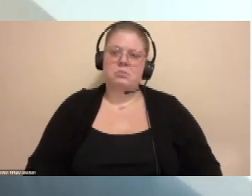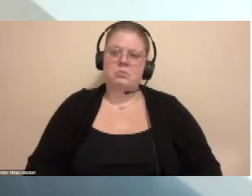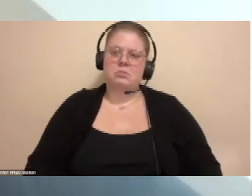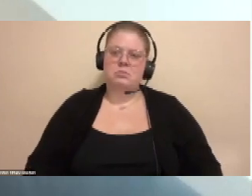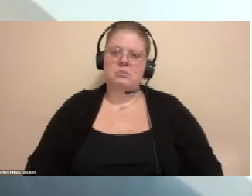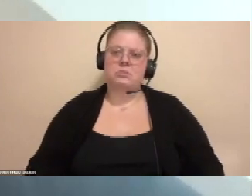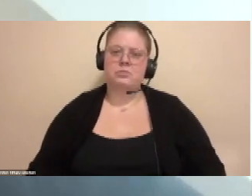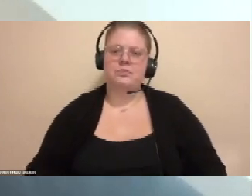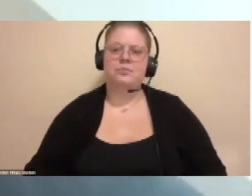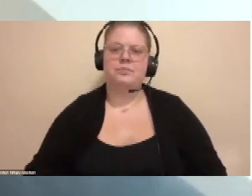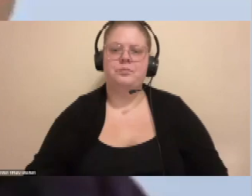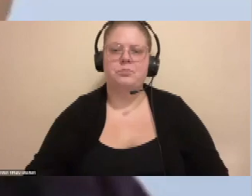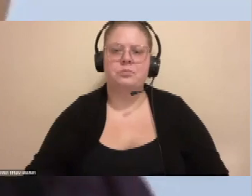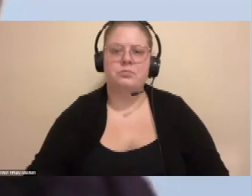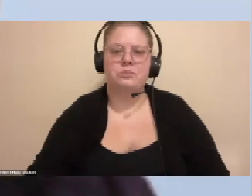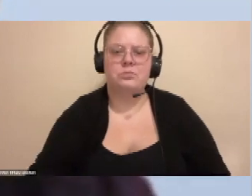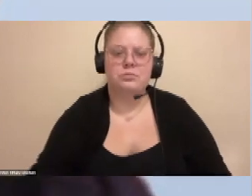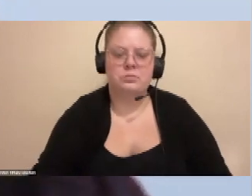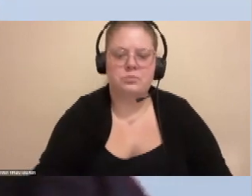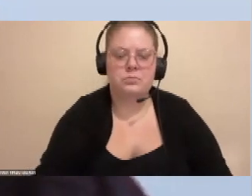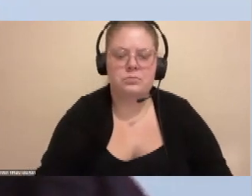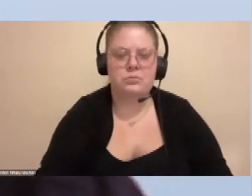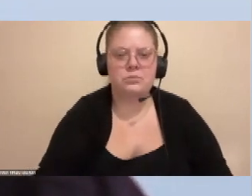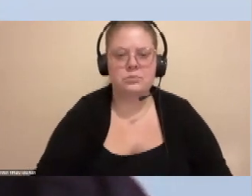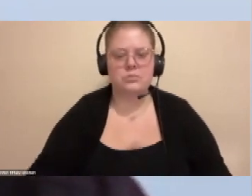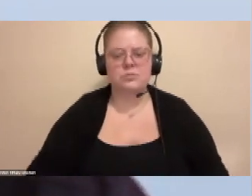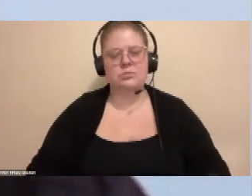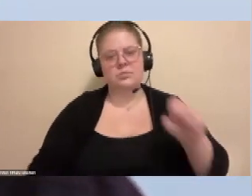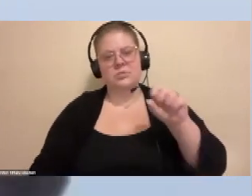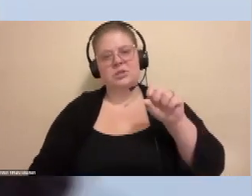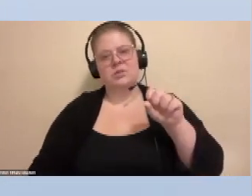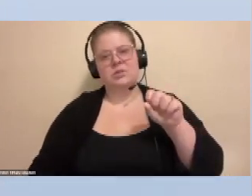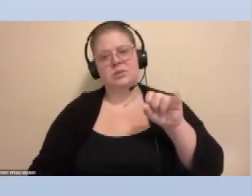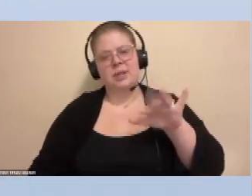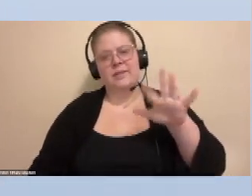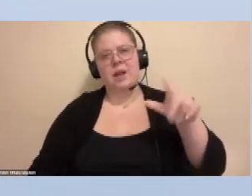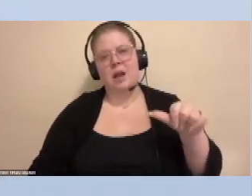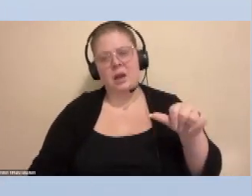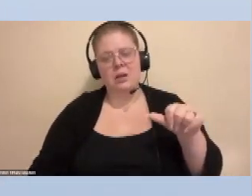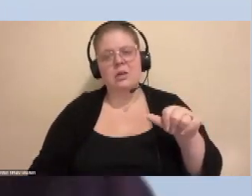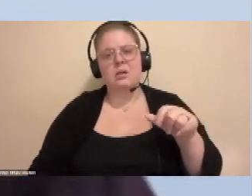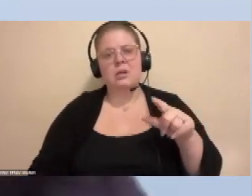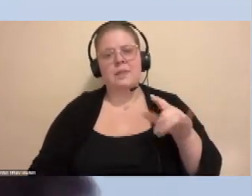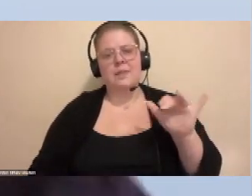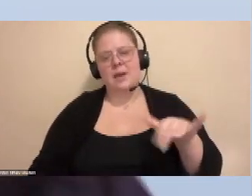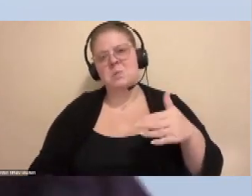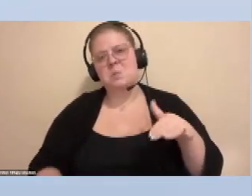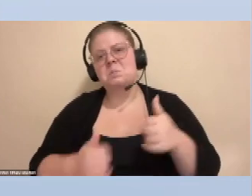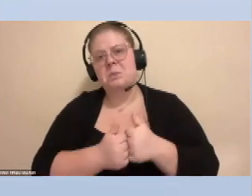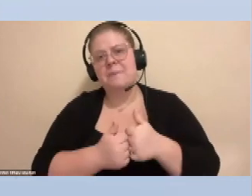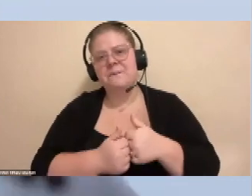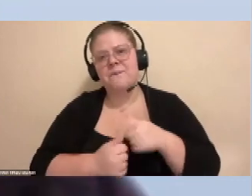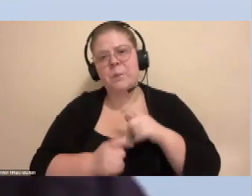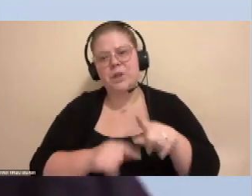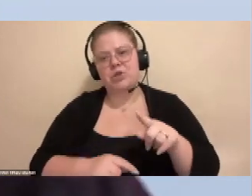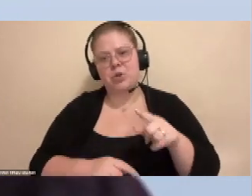This is Silvia and I think that is a difficult one to answer. You know, one question I guess I'd